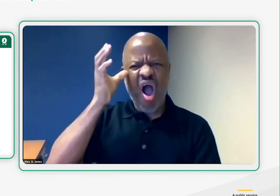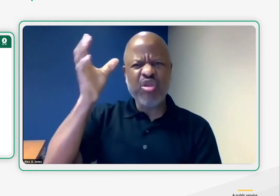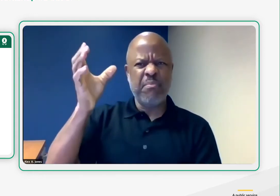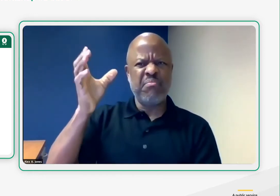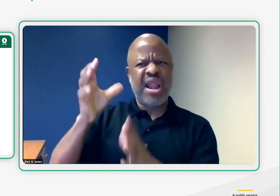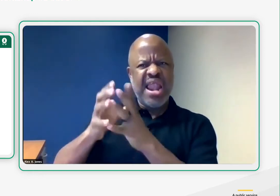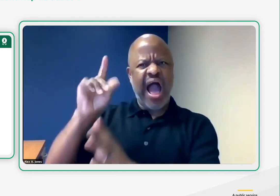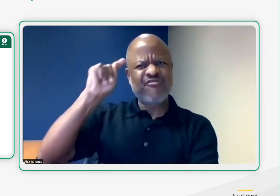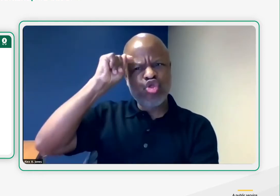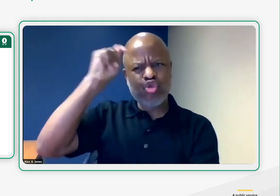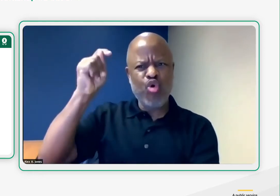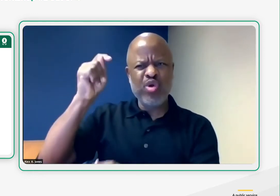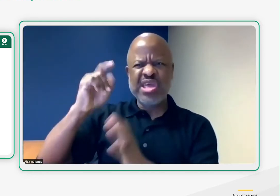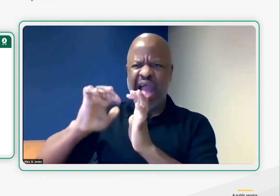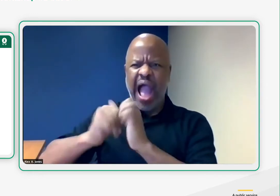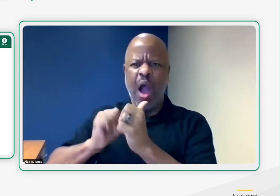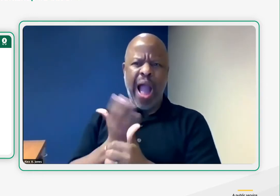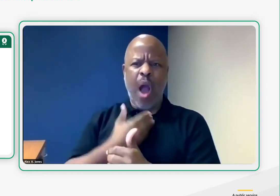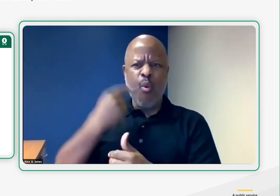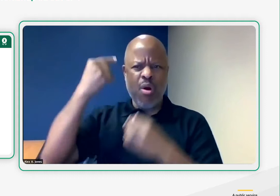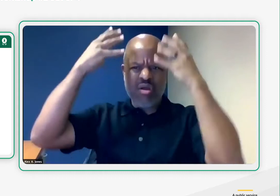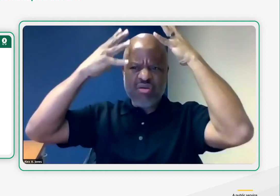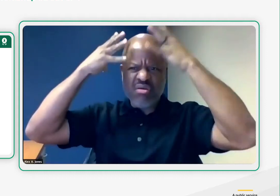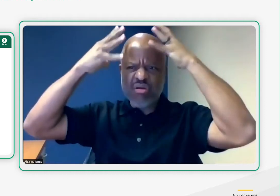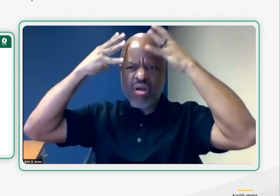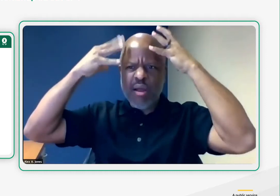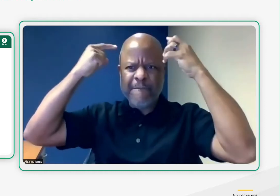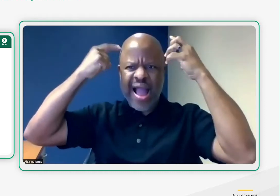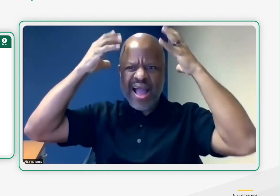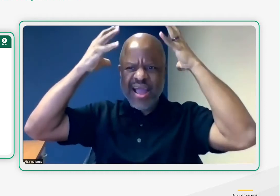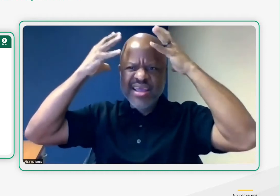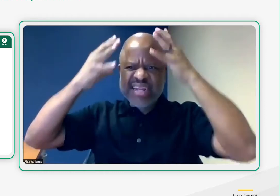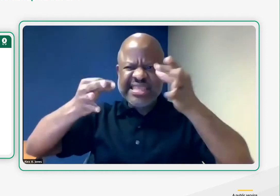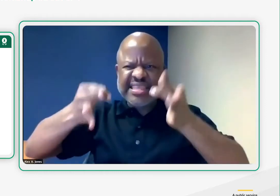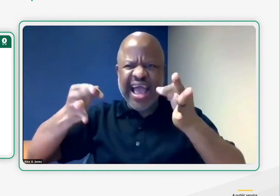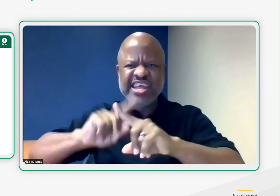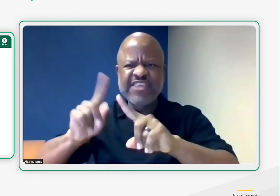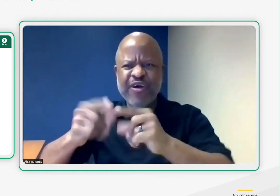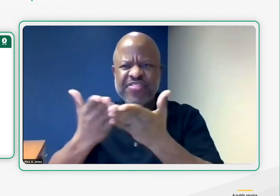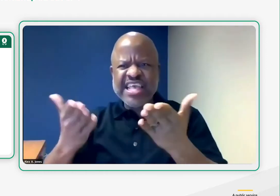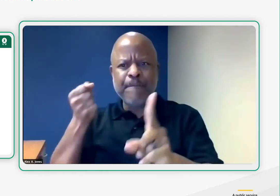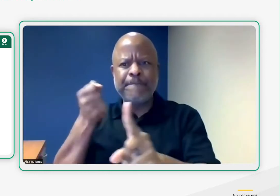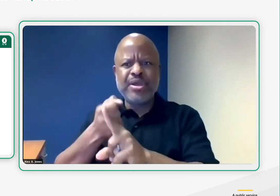top content, and terminology, how your brain makes decisions, and how that impacts our